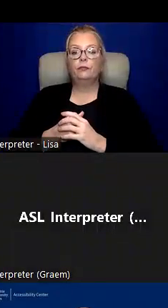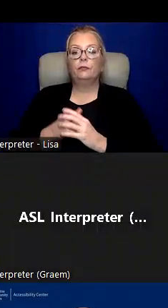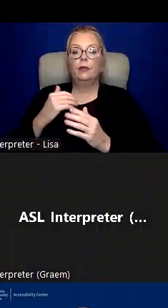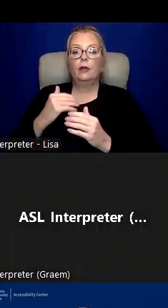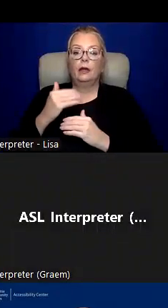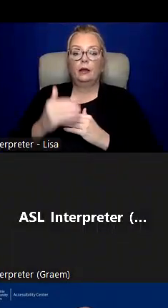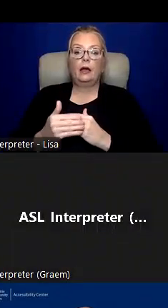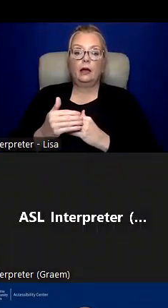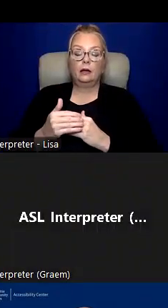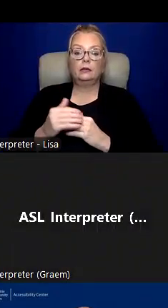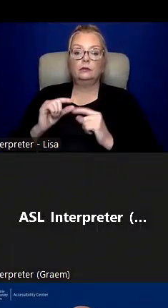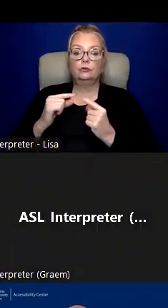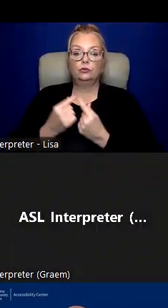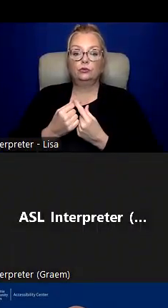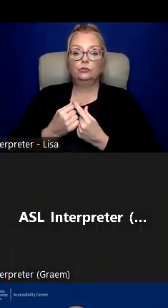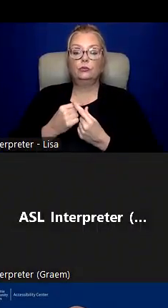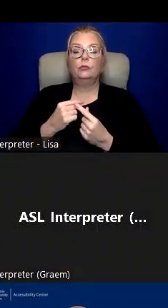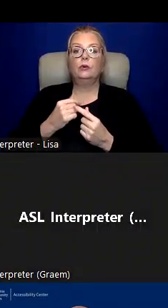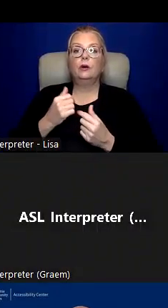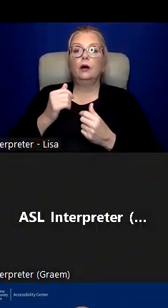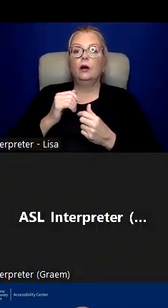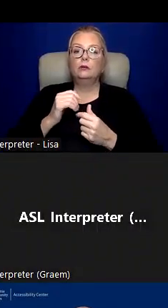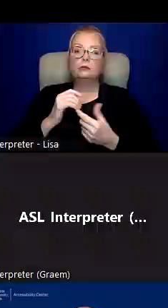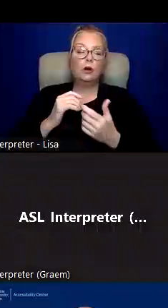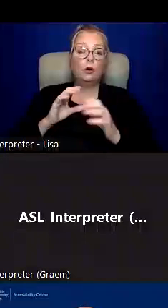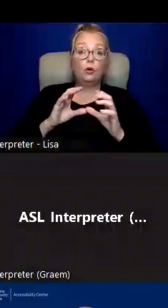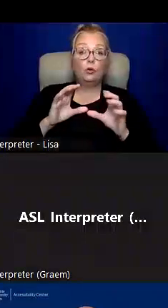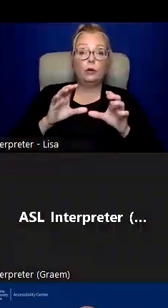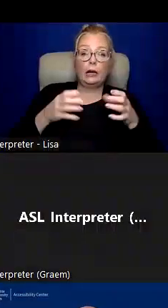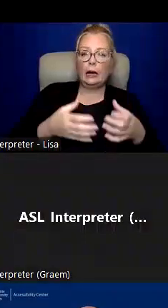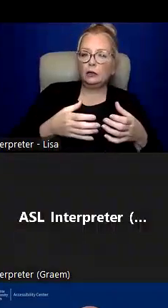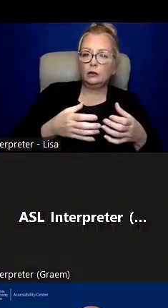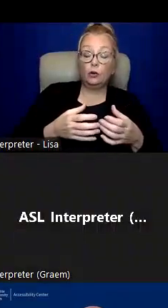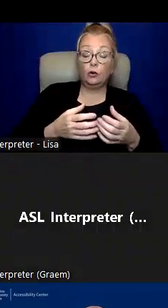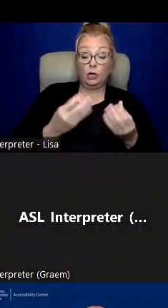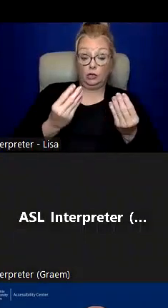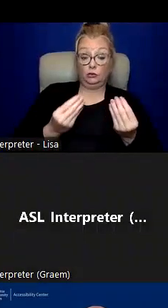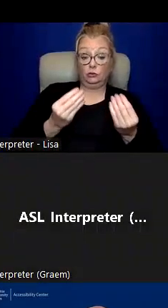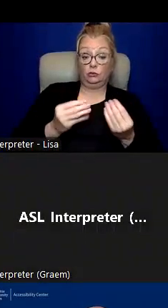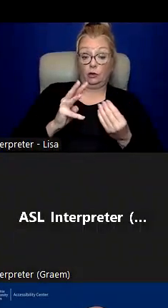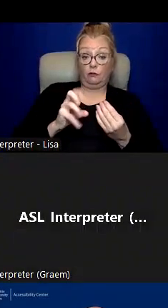what category of technology is this? Is this software? Or is this a website, a web application,